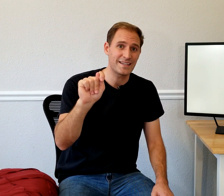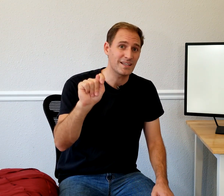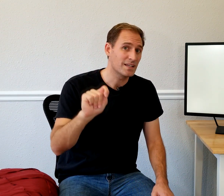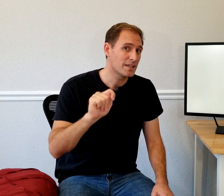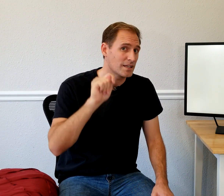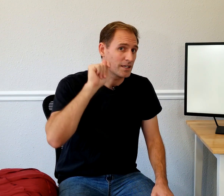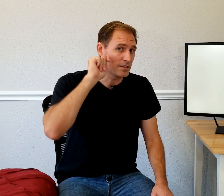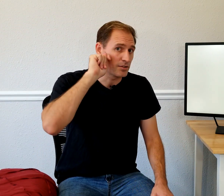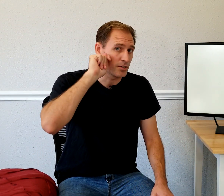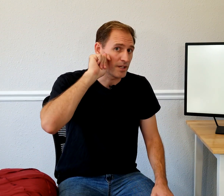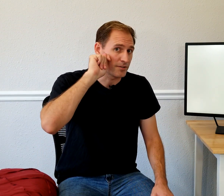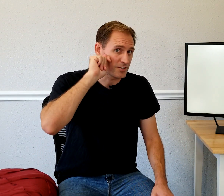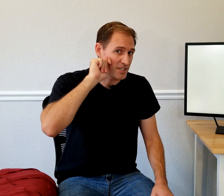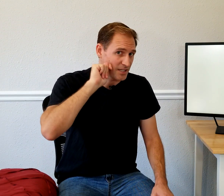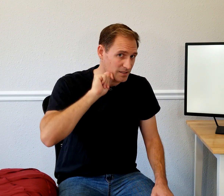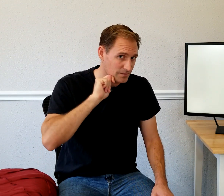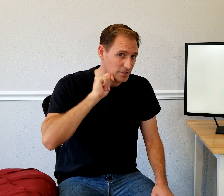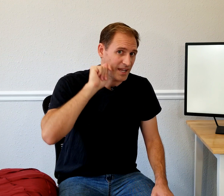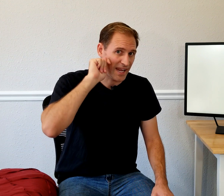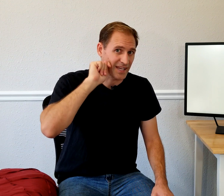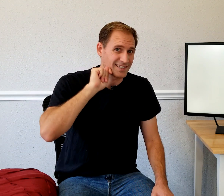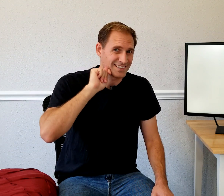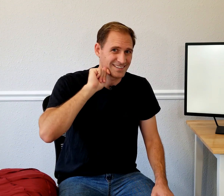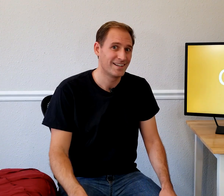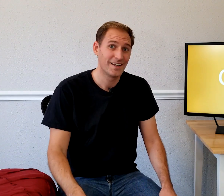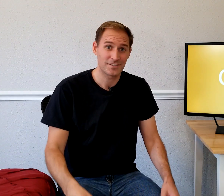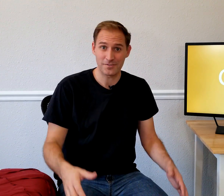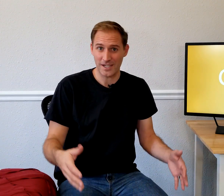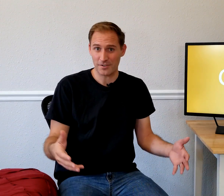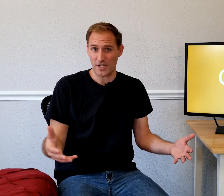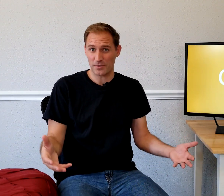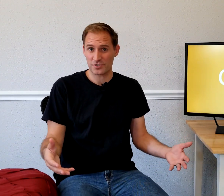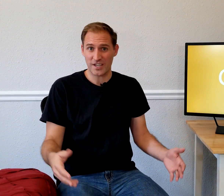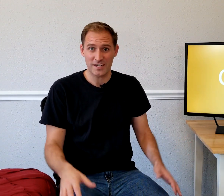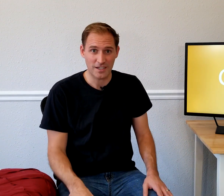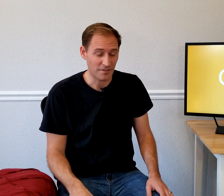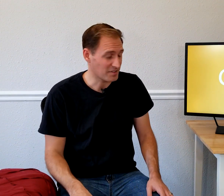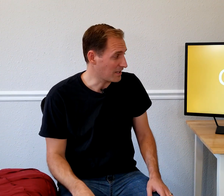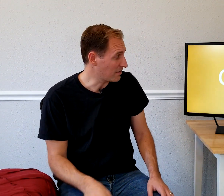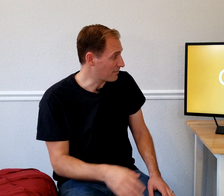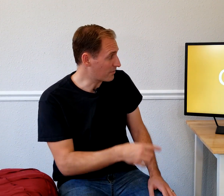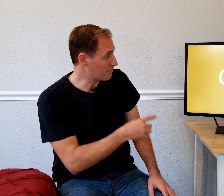and you go down your cheek for tan. So now a couple shiny colors the first one